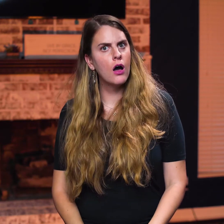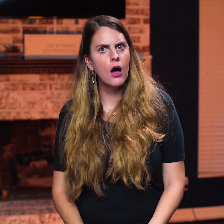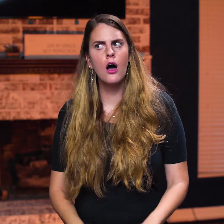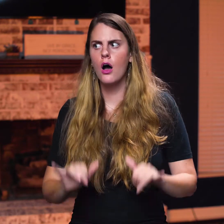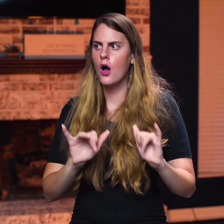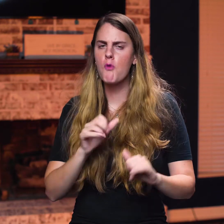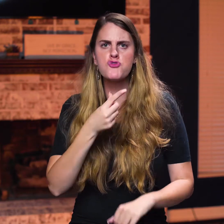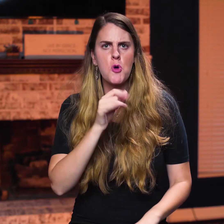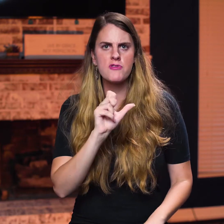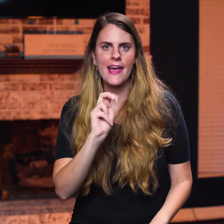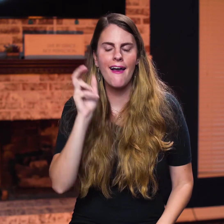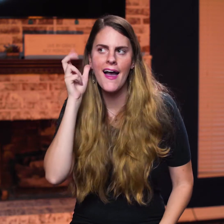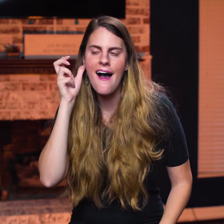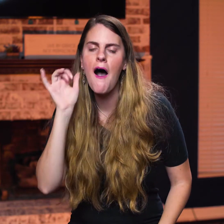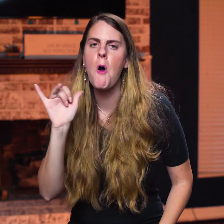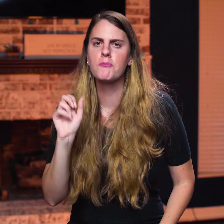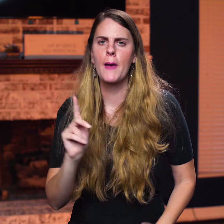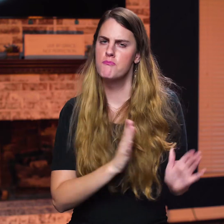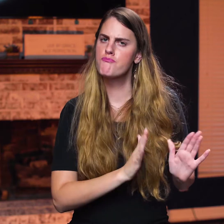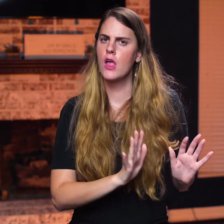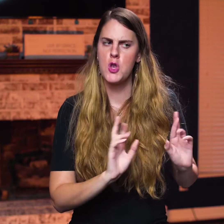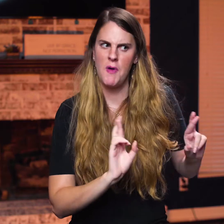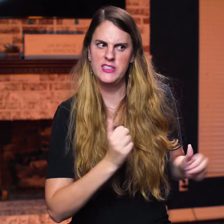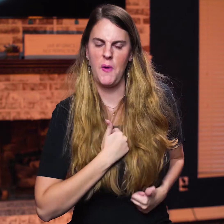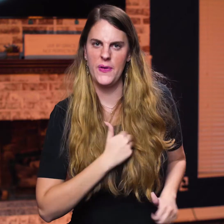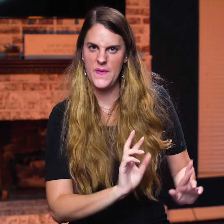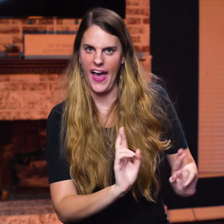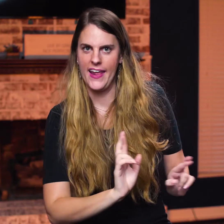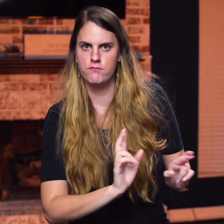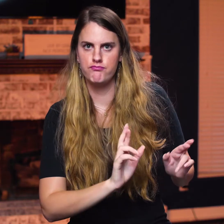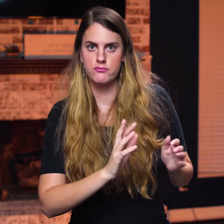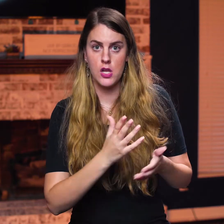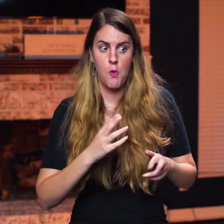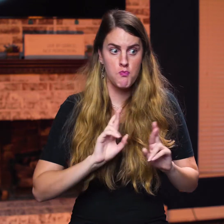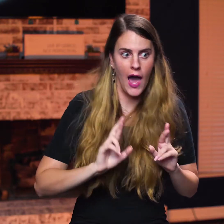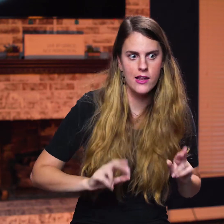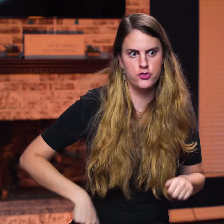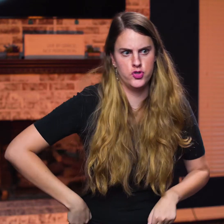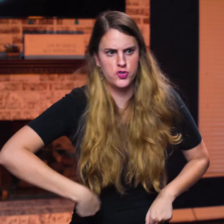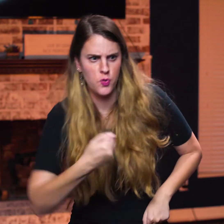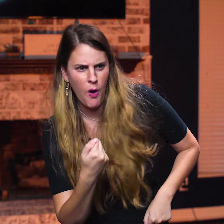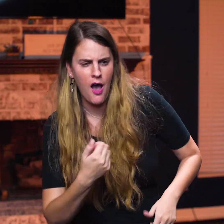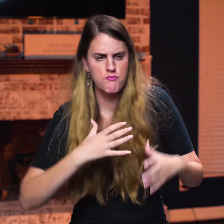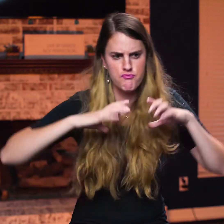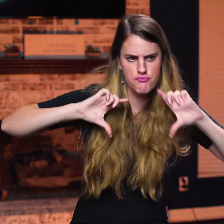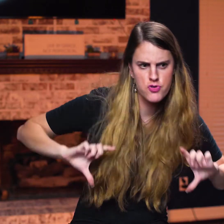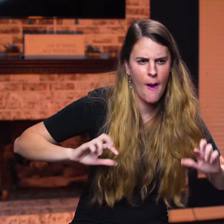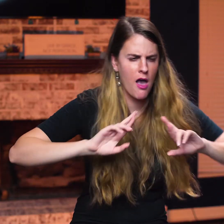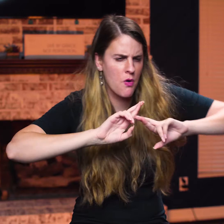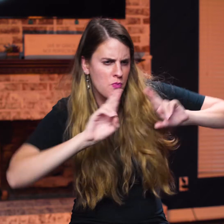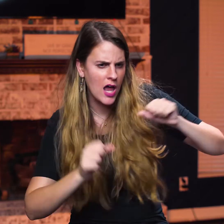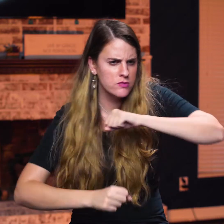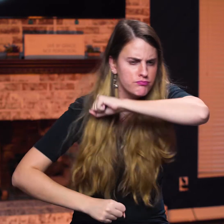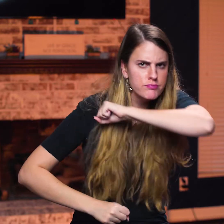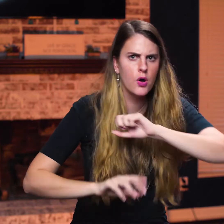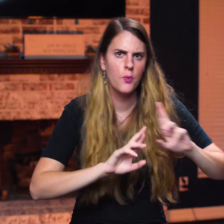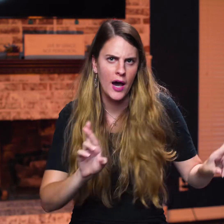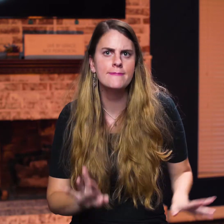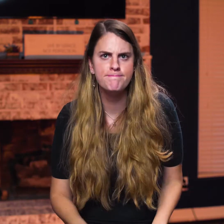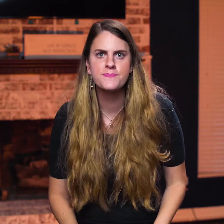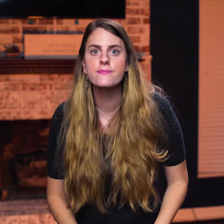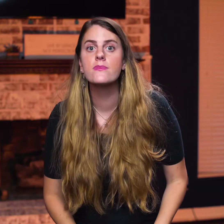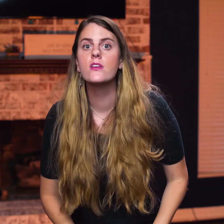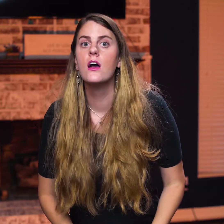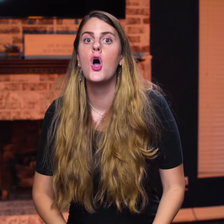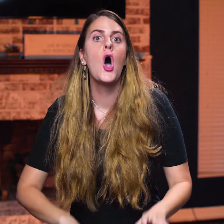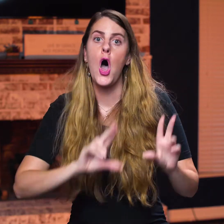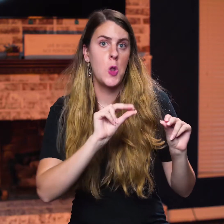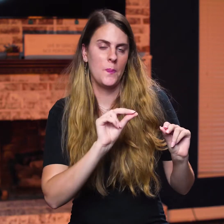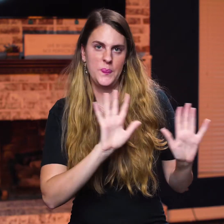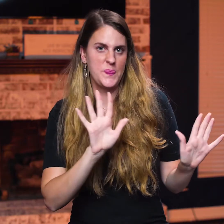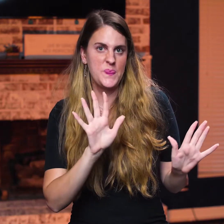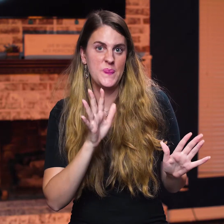So Gideon preps his soldiers with their weapons, right? No.